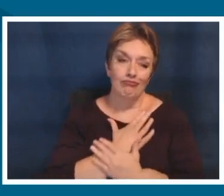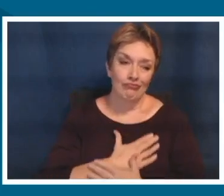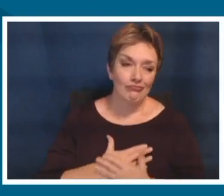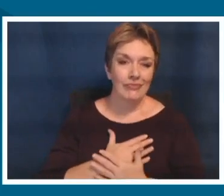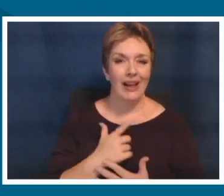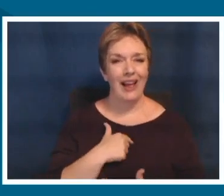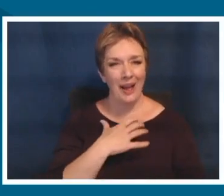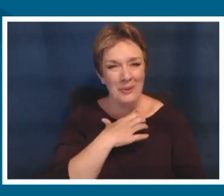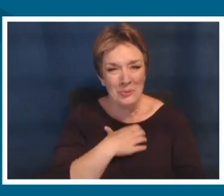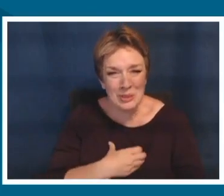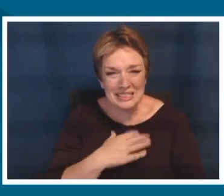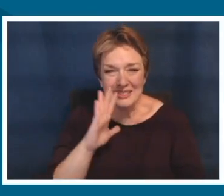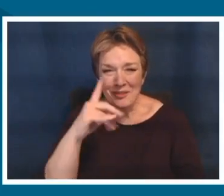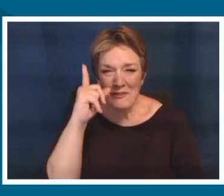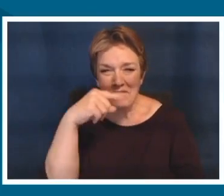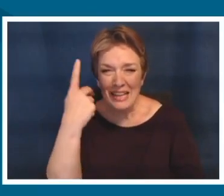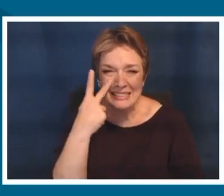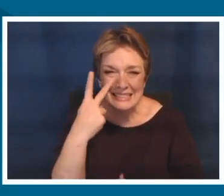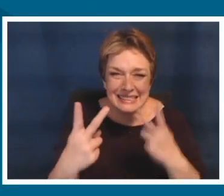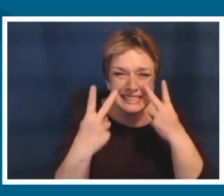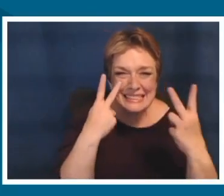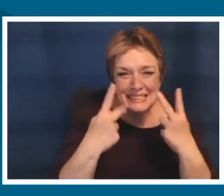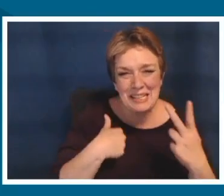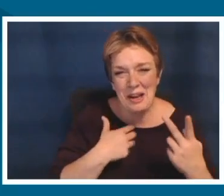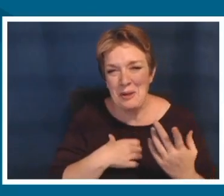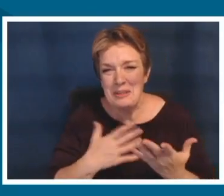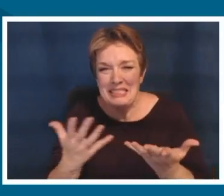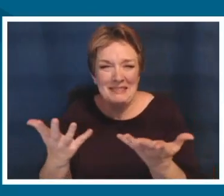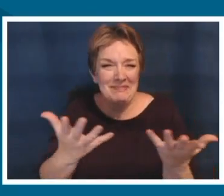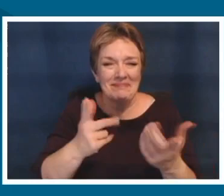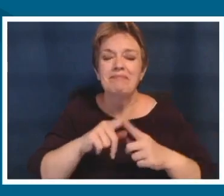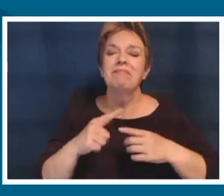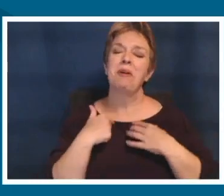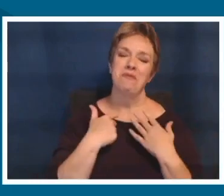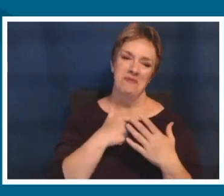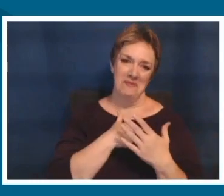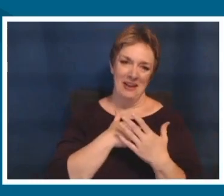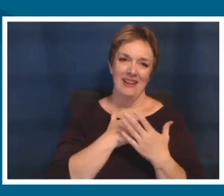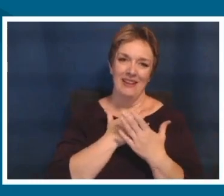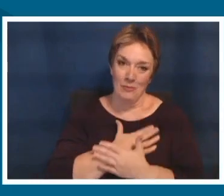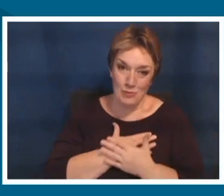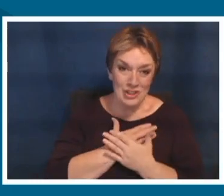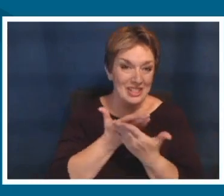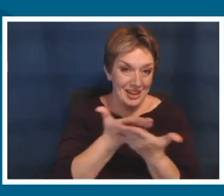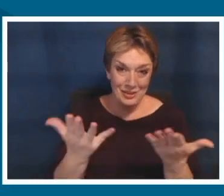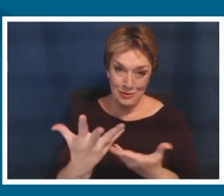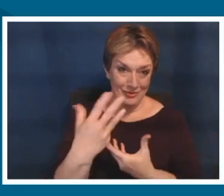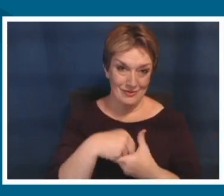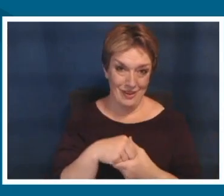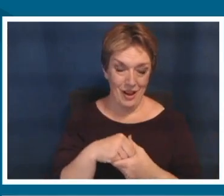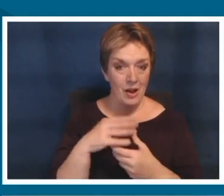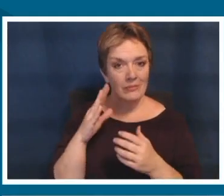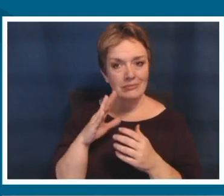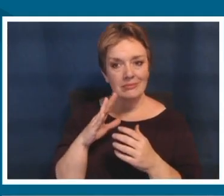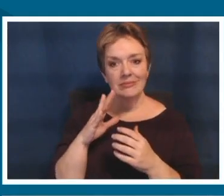um we we appreciate you um and we we hope to start a new dialogue could you